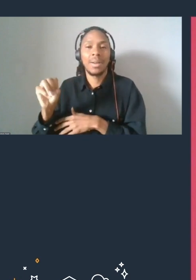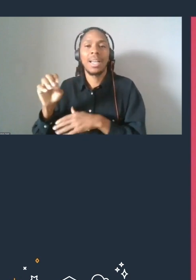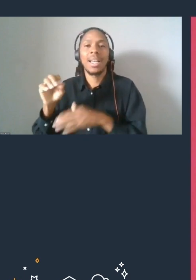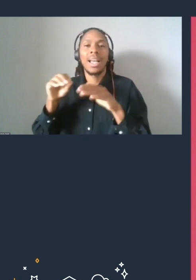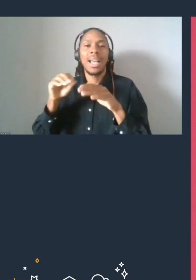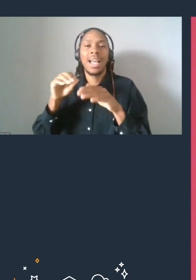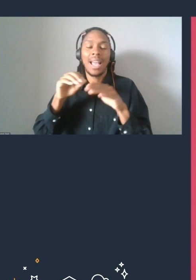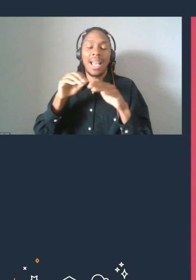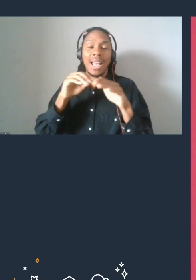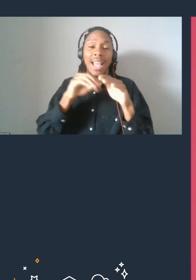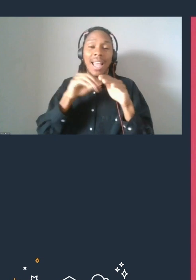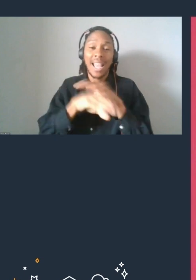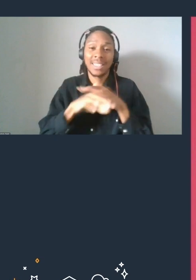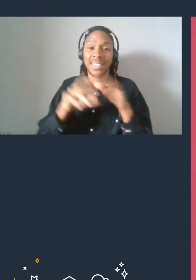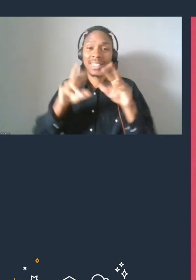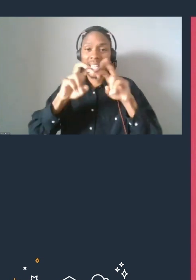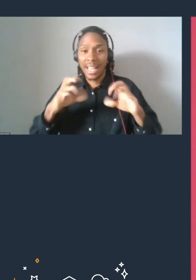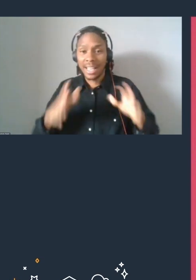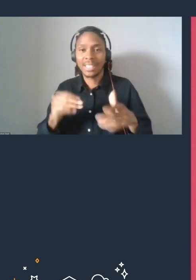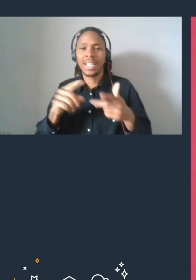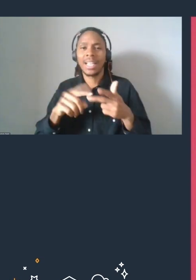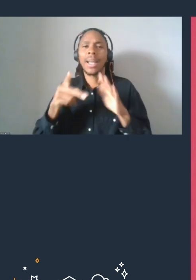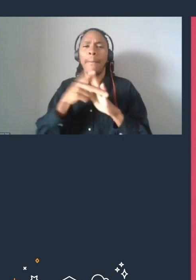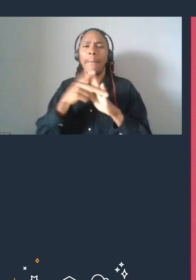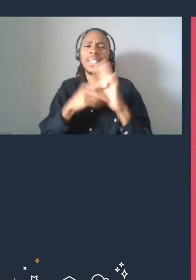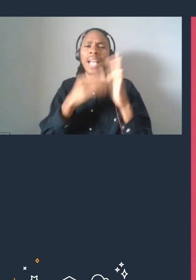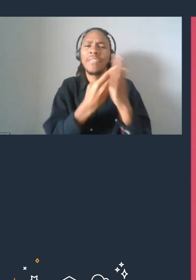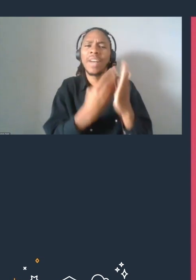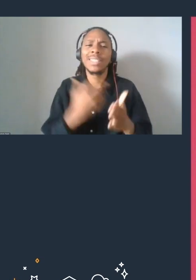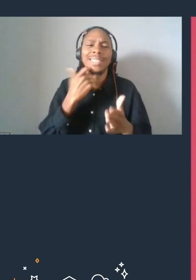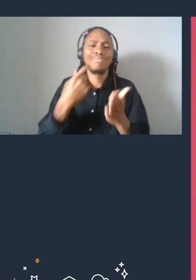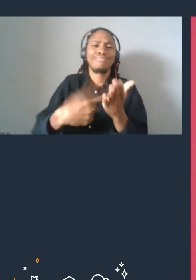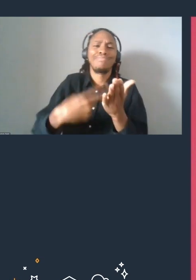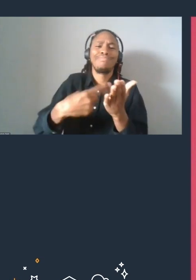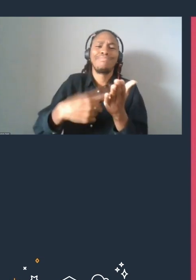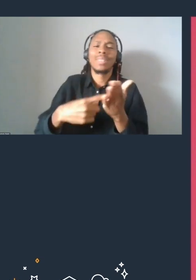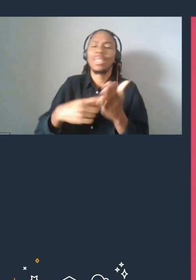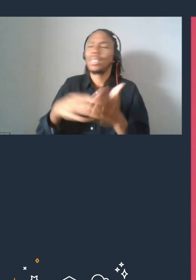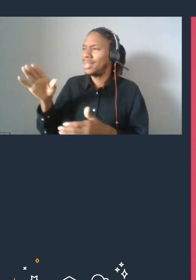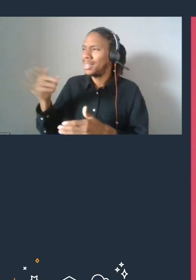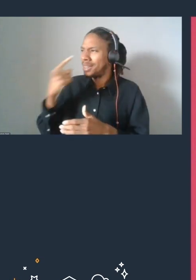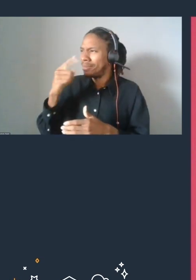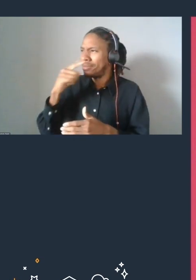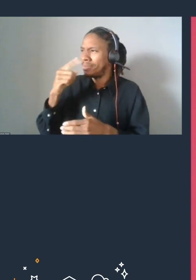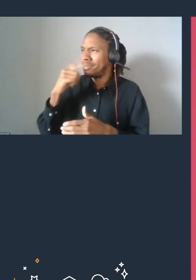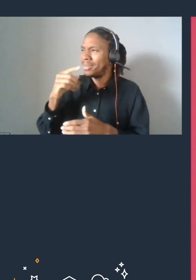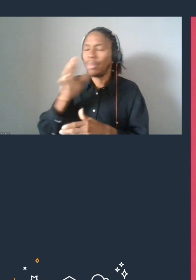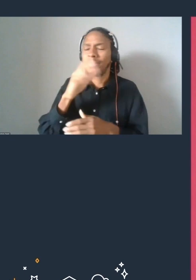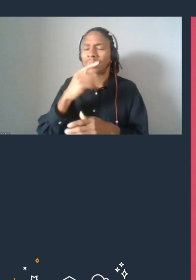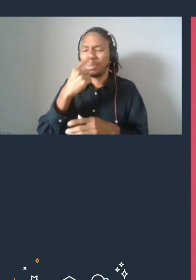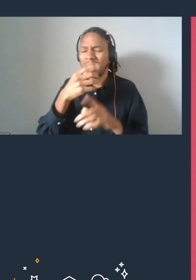and the policy validation that we talked about, so Shakhi, tell us a little bit about that. What are the confidence features, you know,